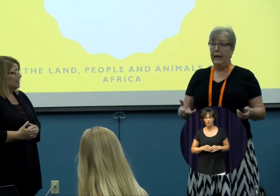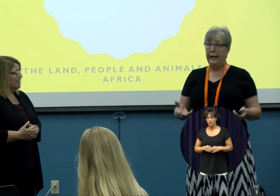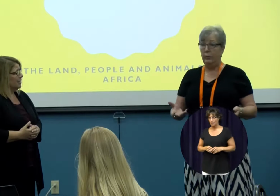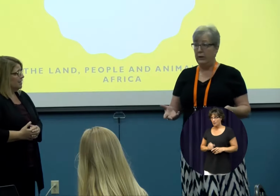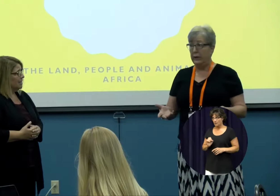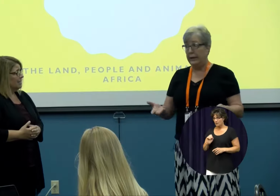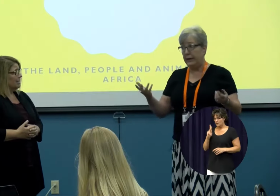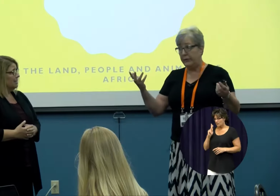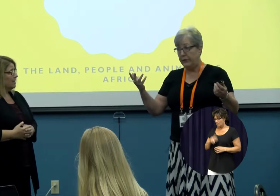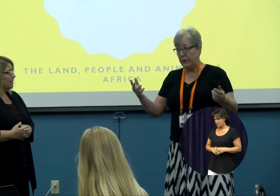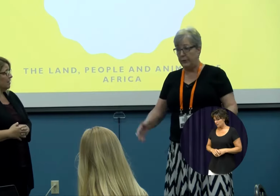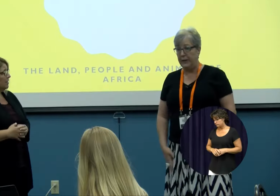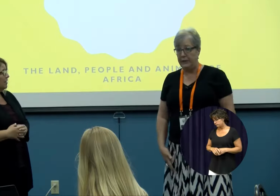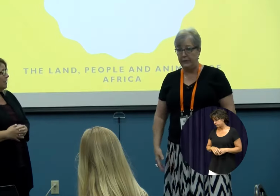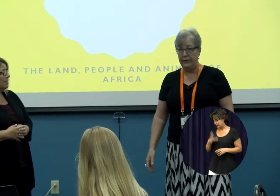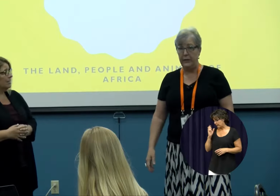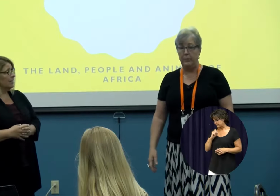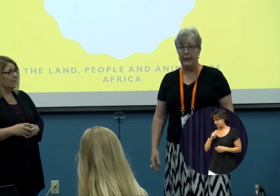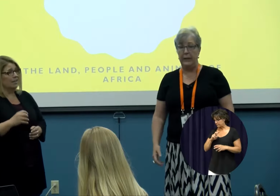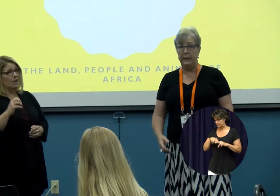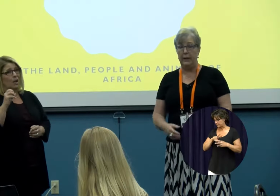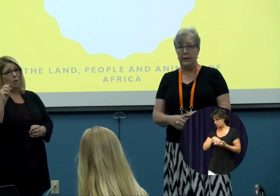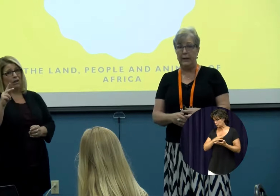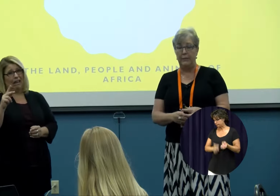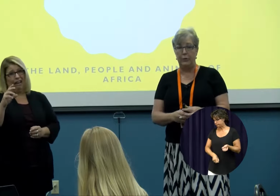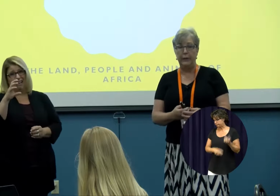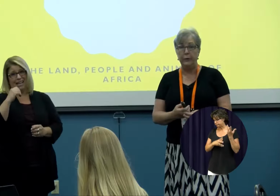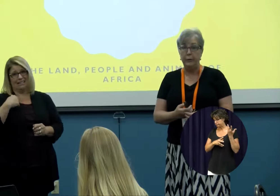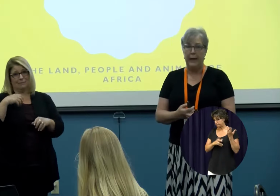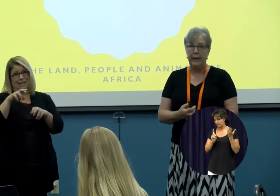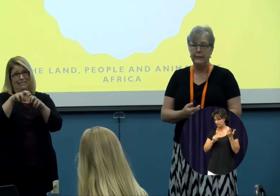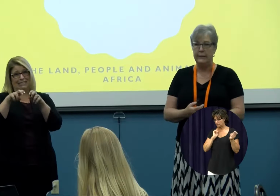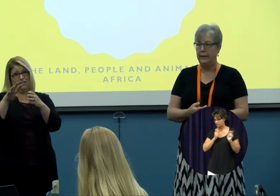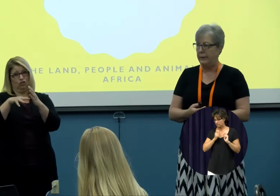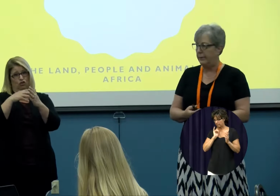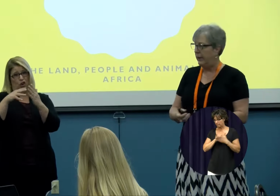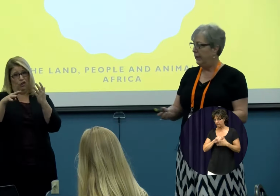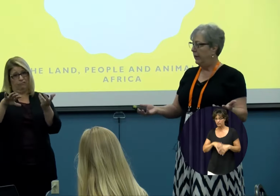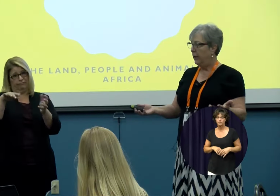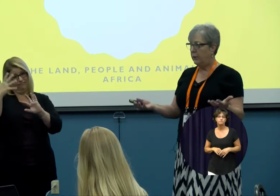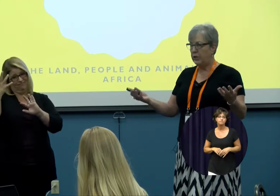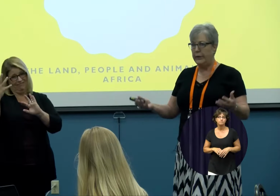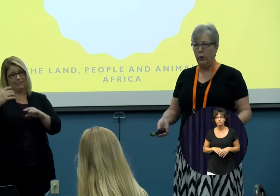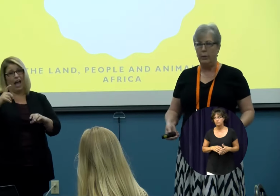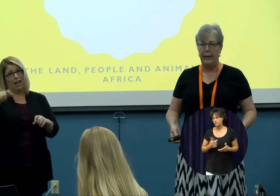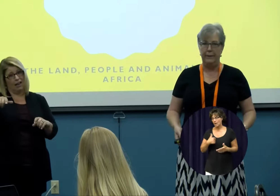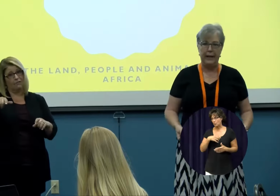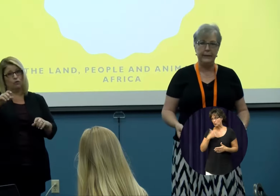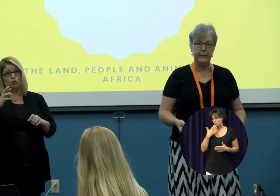Ok, well I guess there goes my seating plate then, I'll have to redo that, I wish I'd known about that.